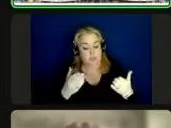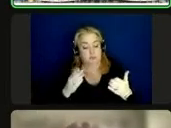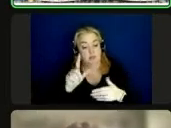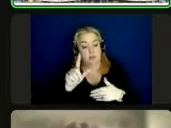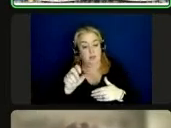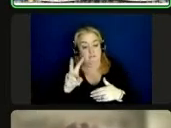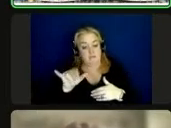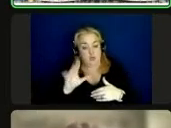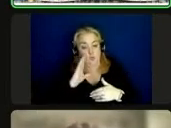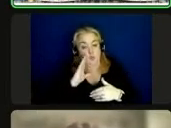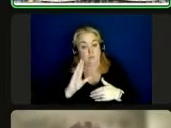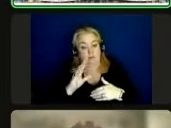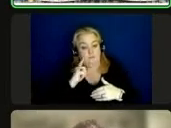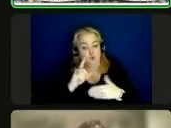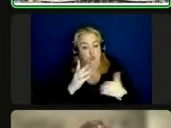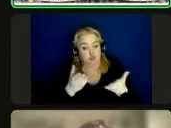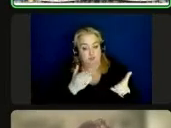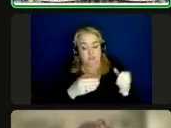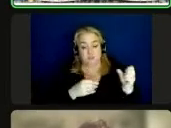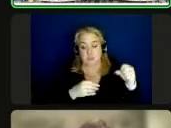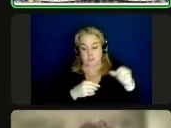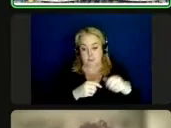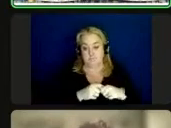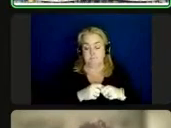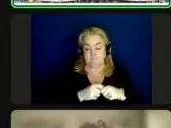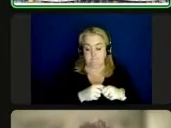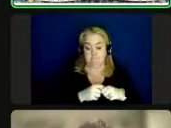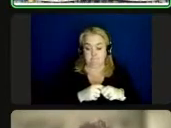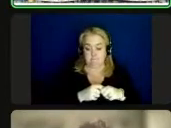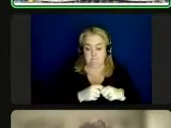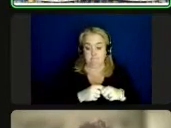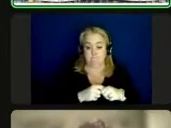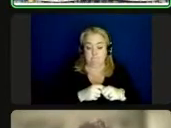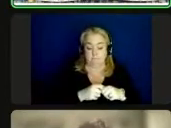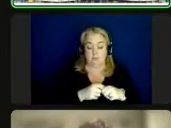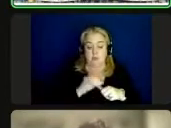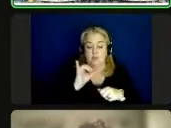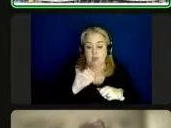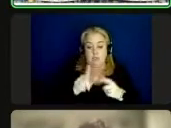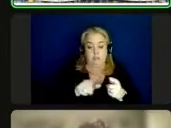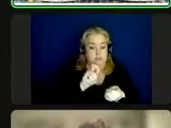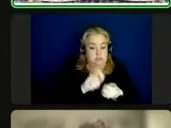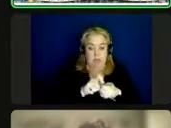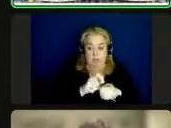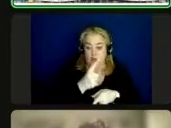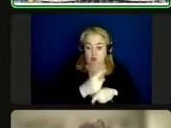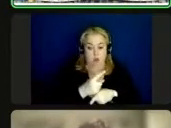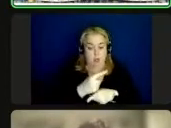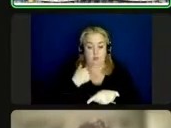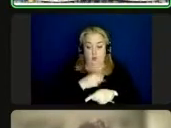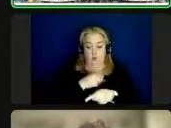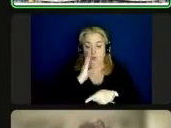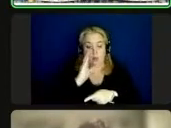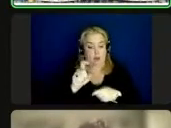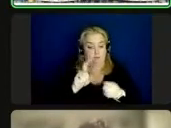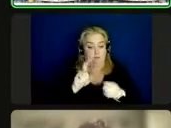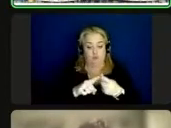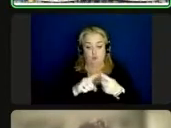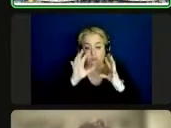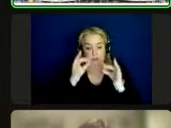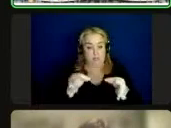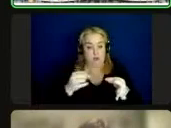SO TO KEEP THE BODIES FOR